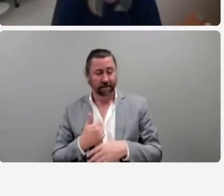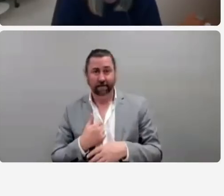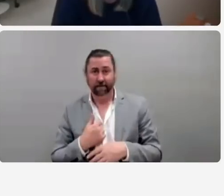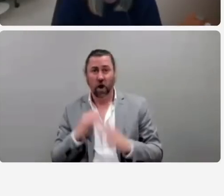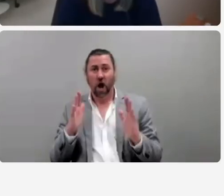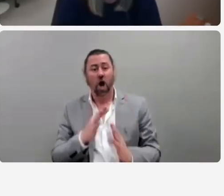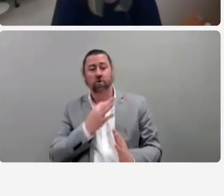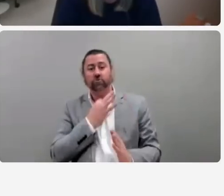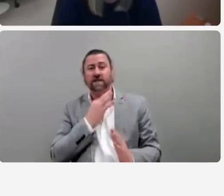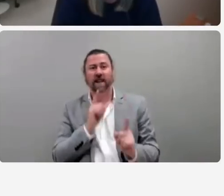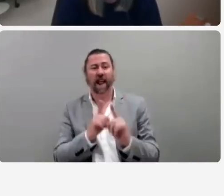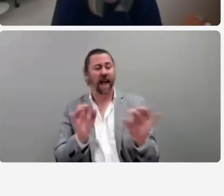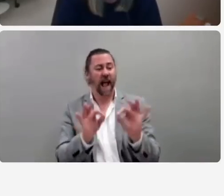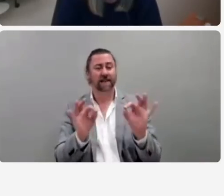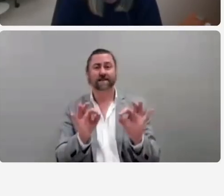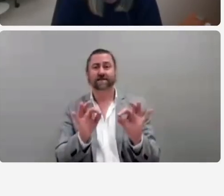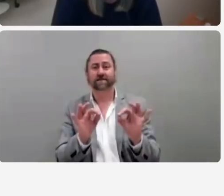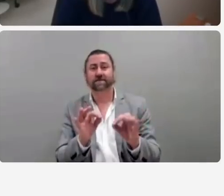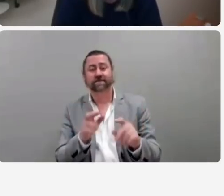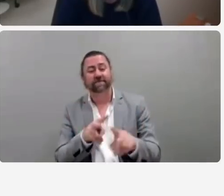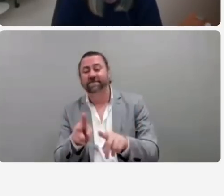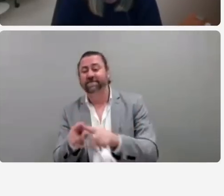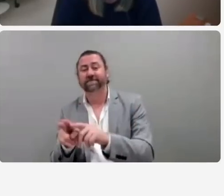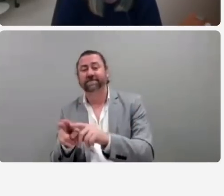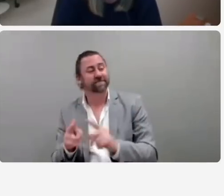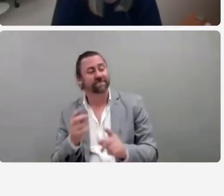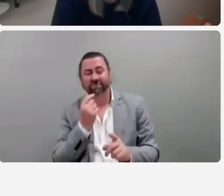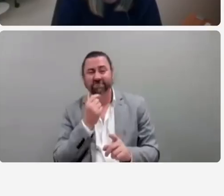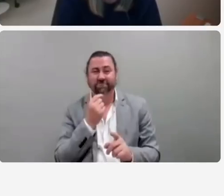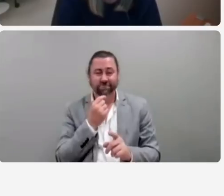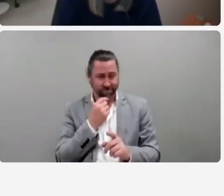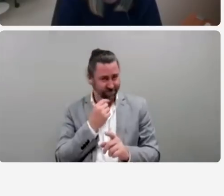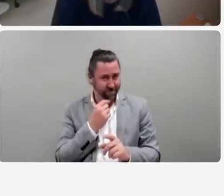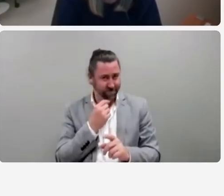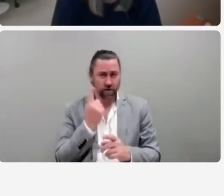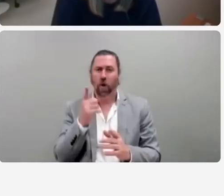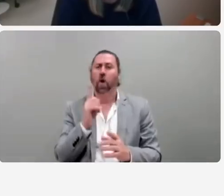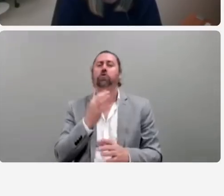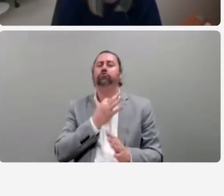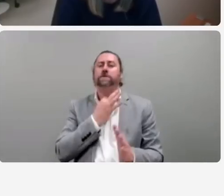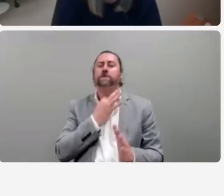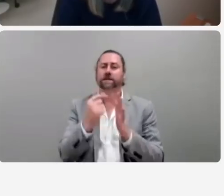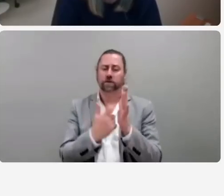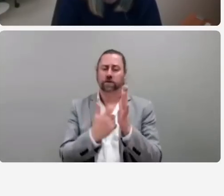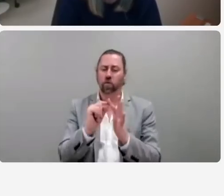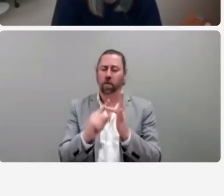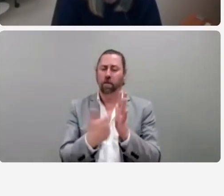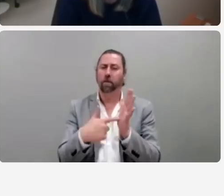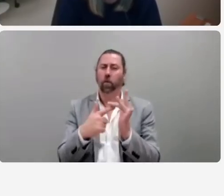service the principle is in the risk proportionate approach we're taking you would expect to see less